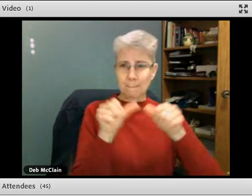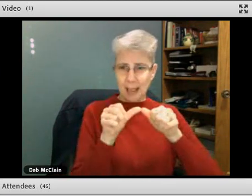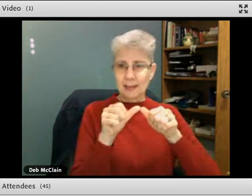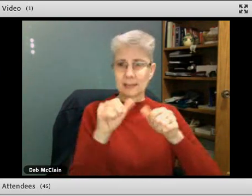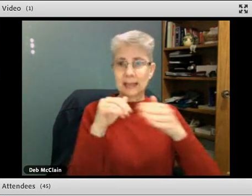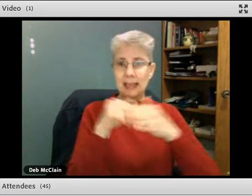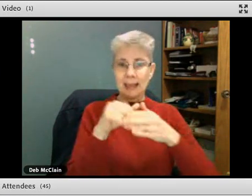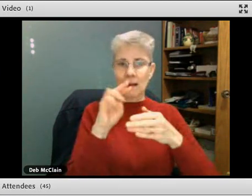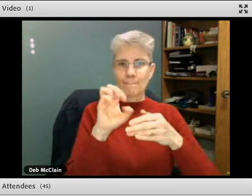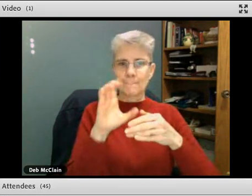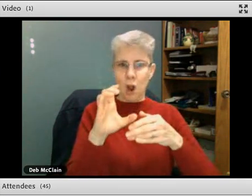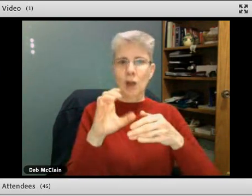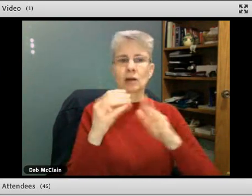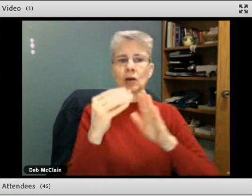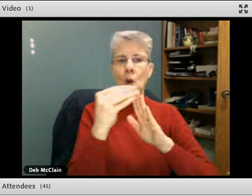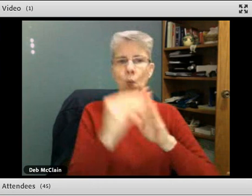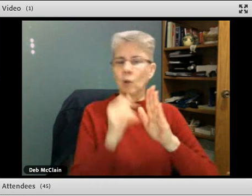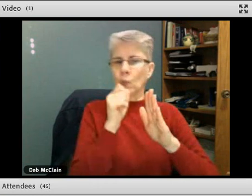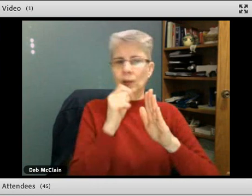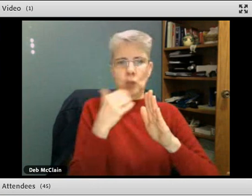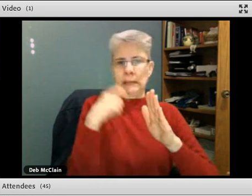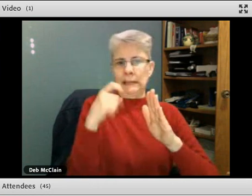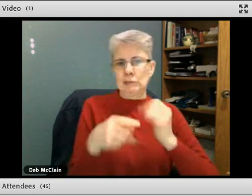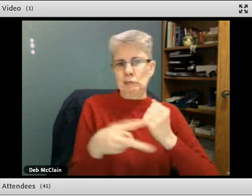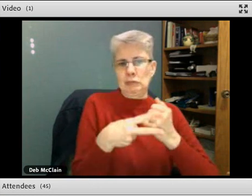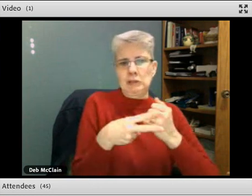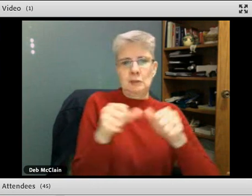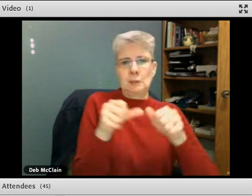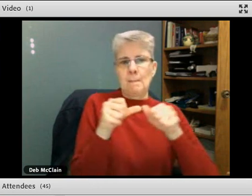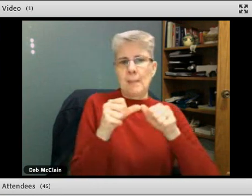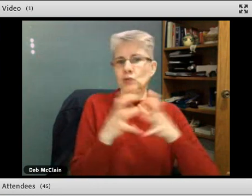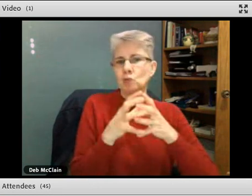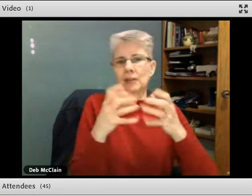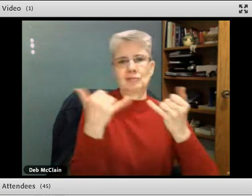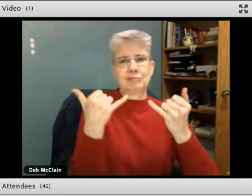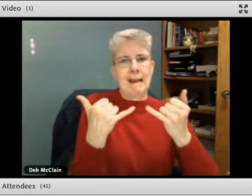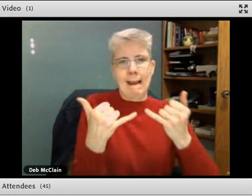We don't really need to save the space so much now, in our modern company systems,